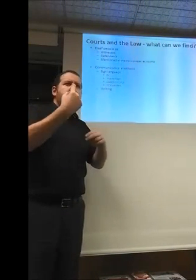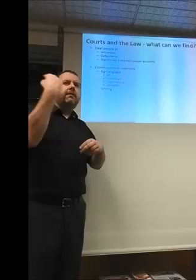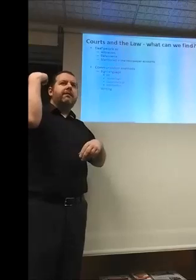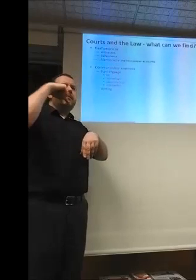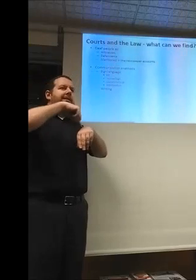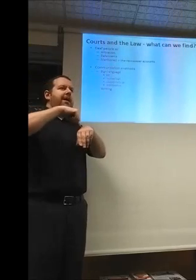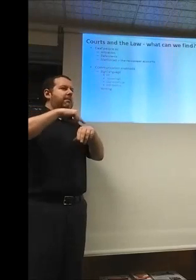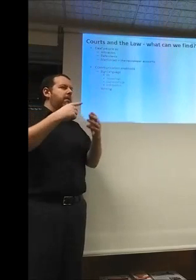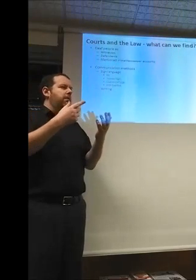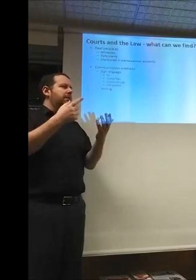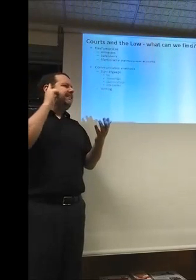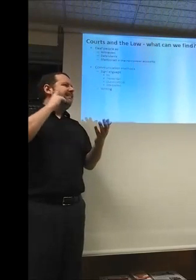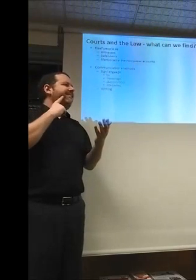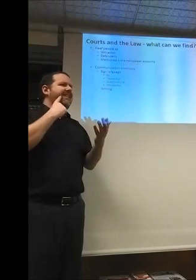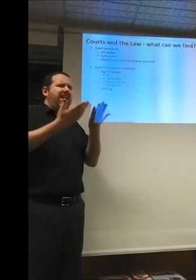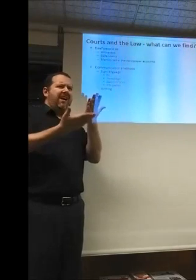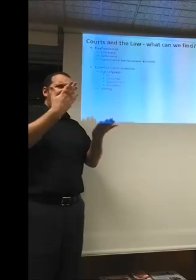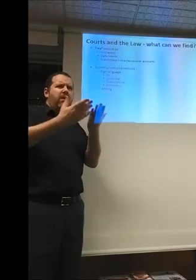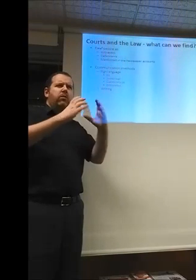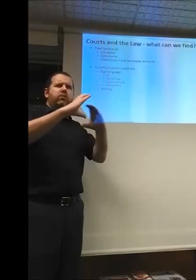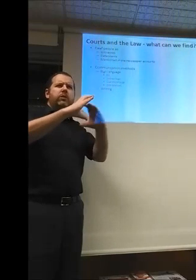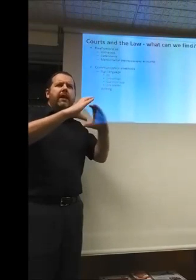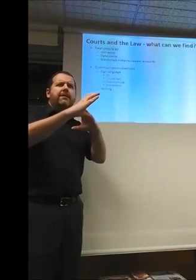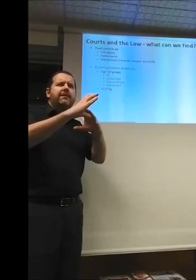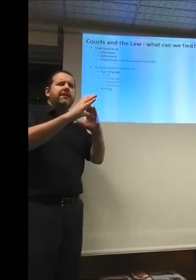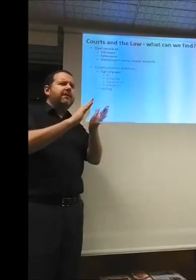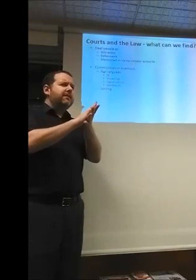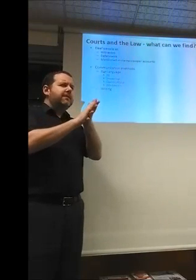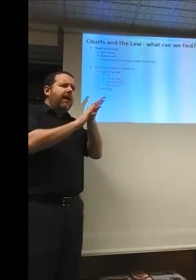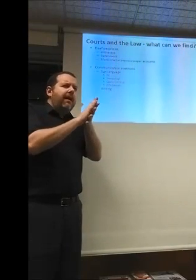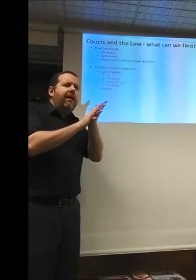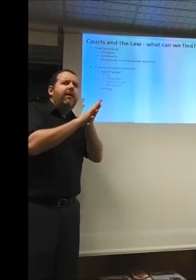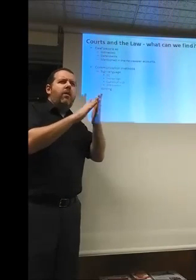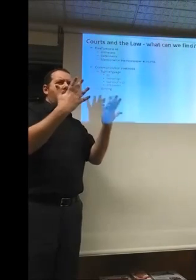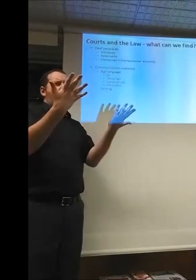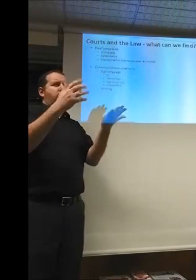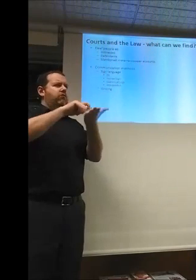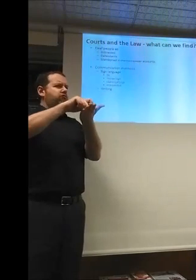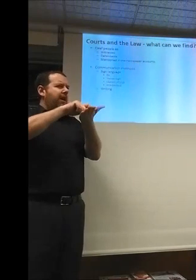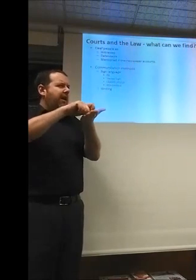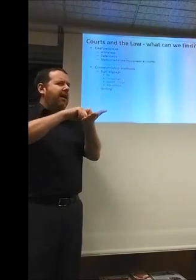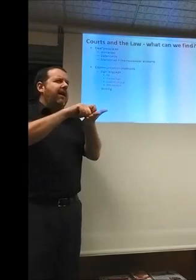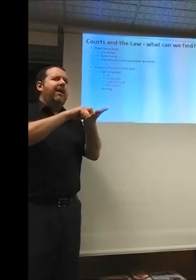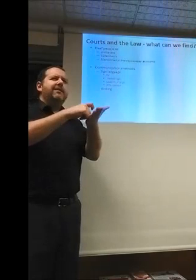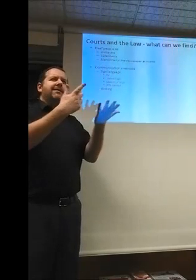So through my history I have found that deaf people back then, I have found how deaf people